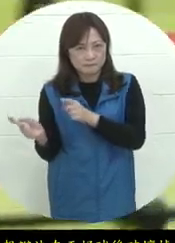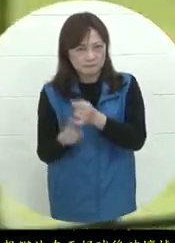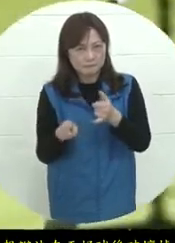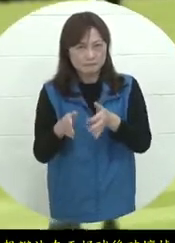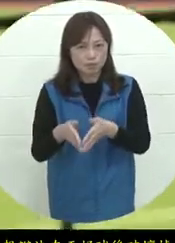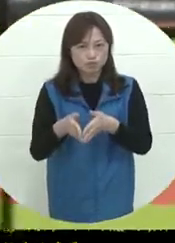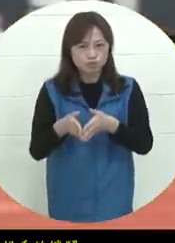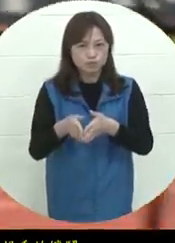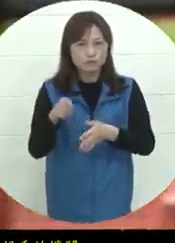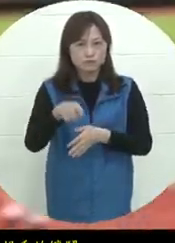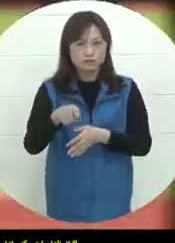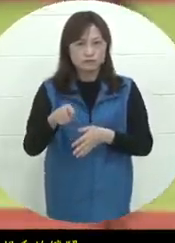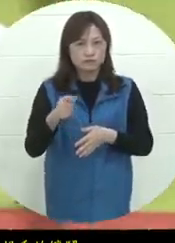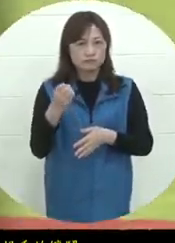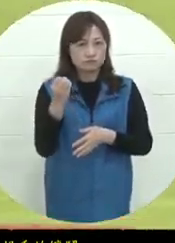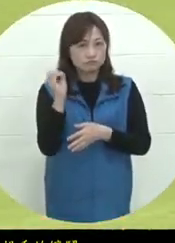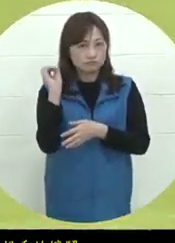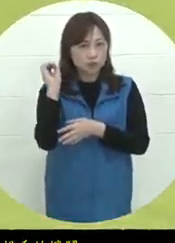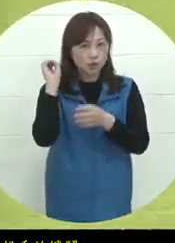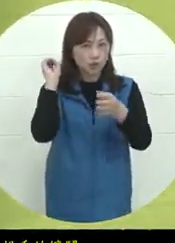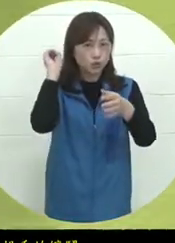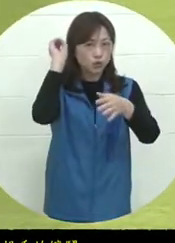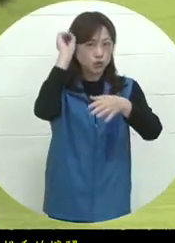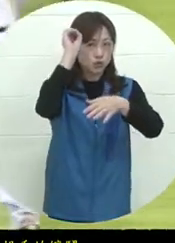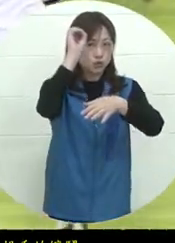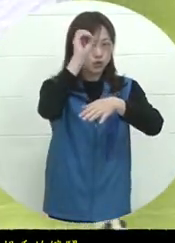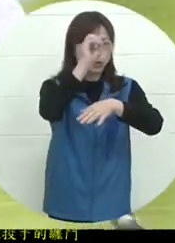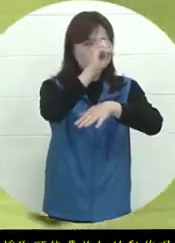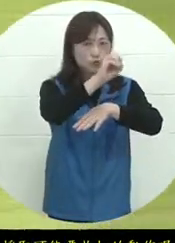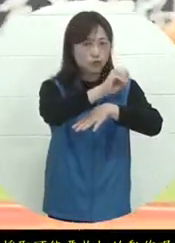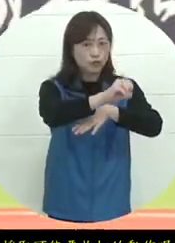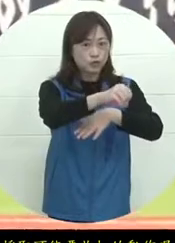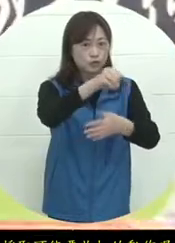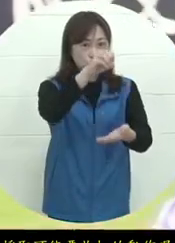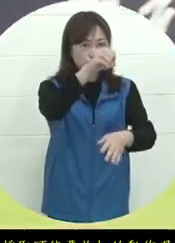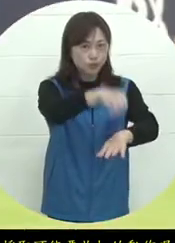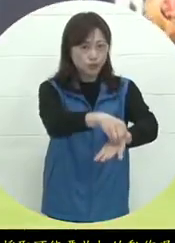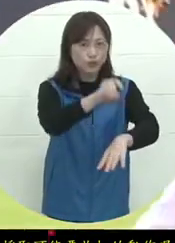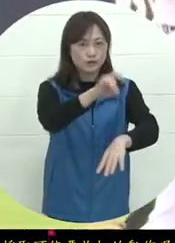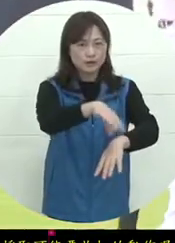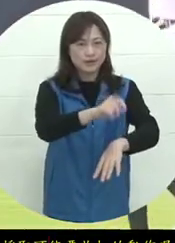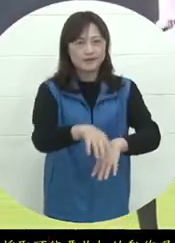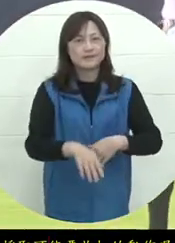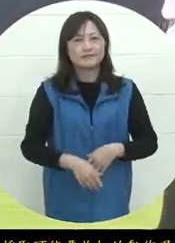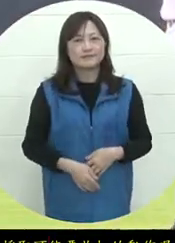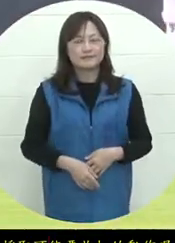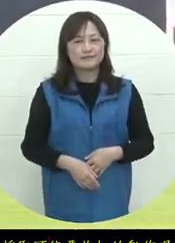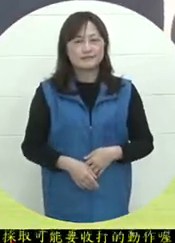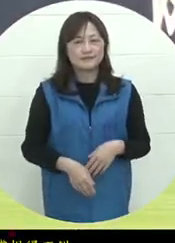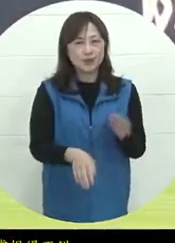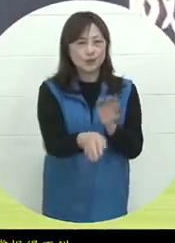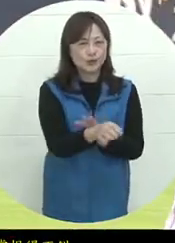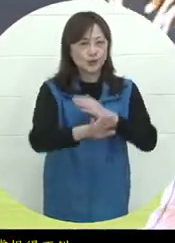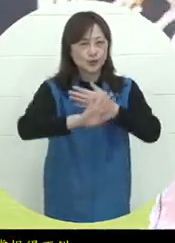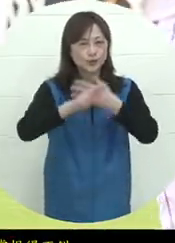. Oh, this ball is well controlled . A non-ball looked at the landing point , and finally another hand came up one step away from the front. It landed to form an